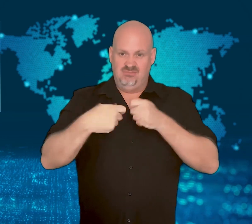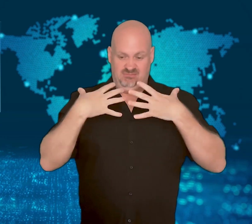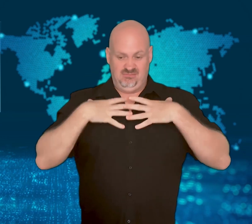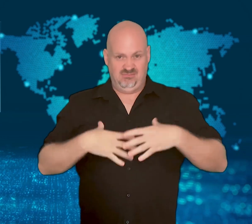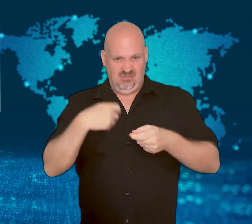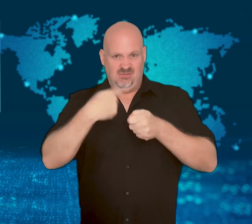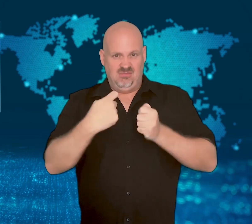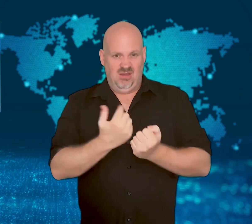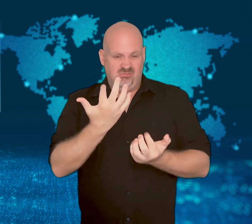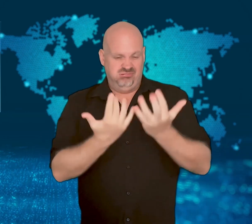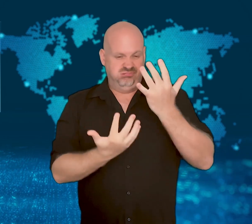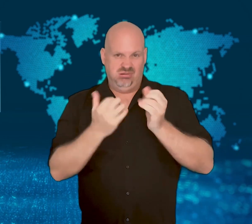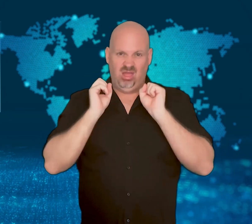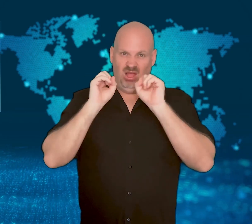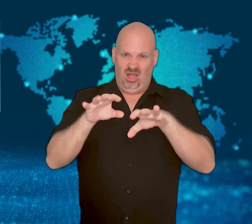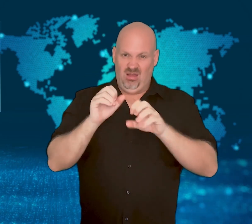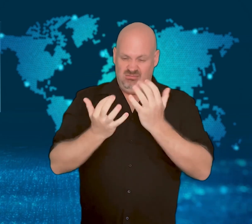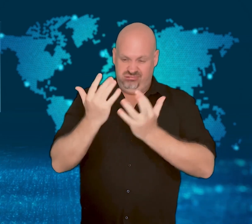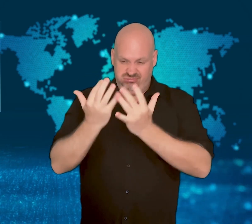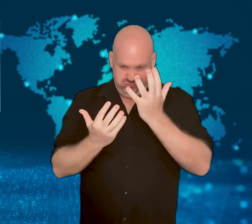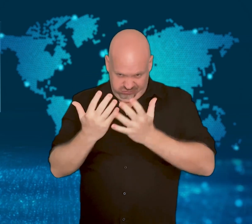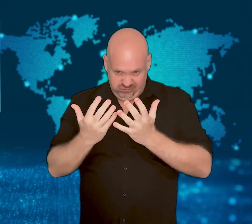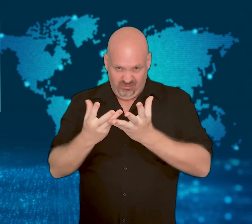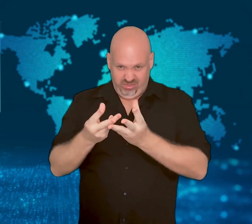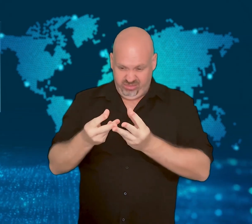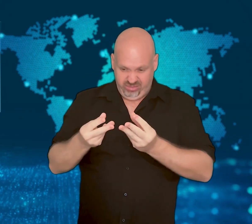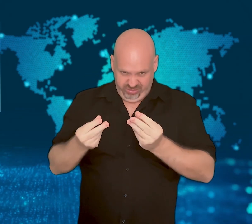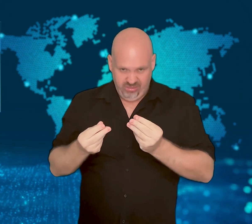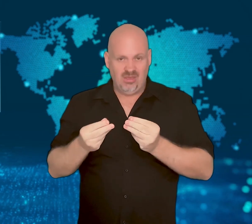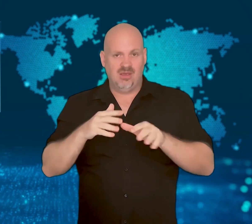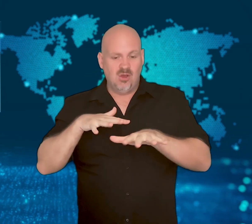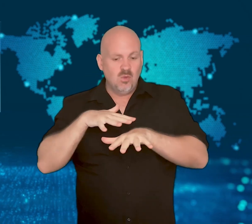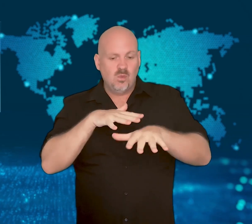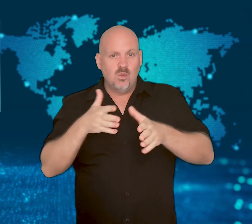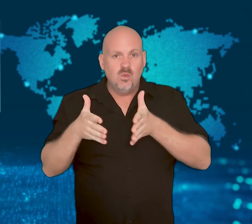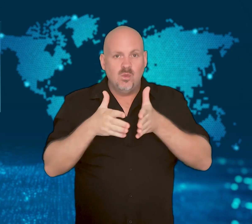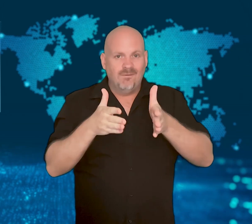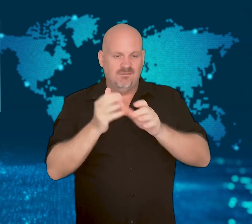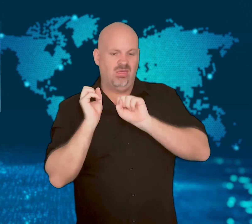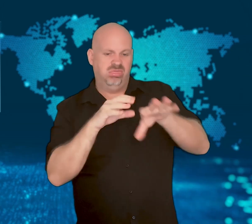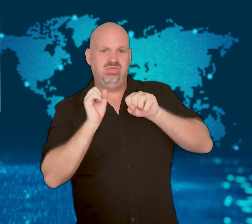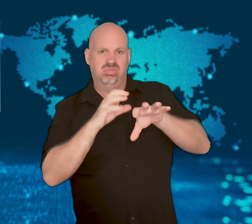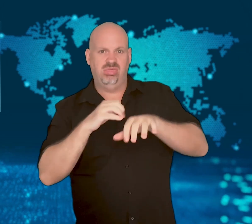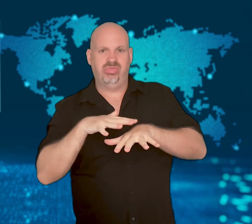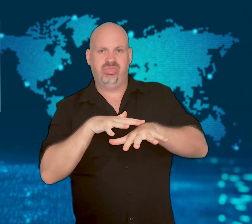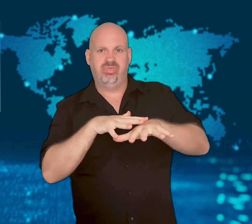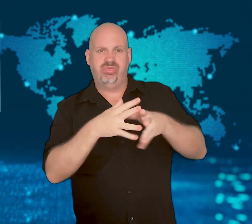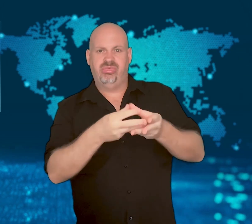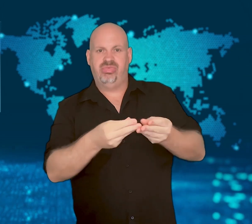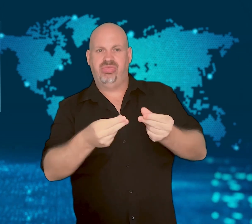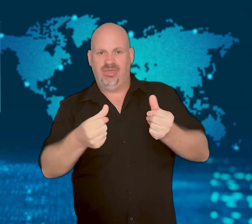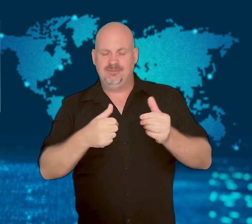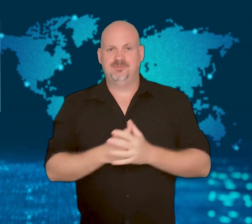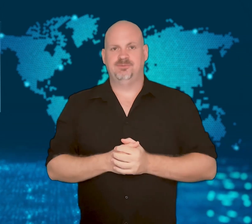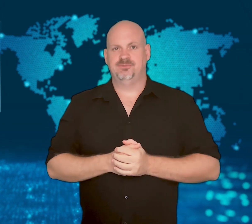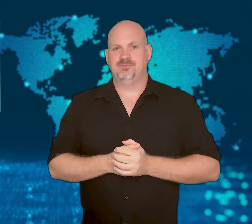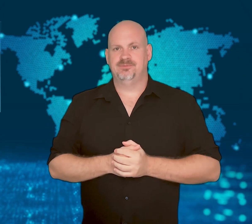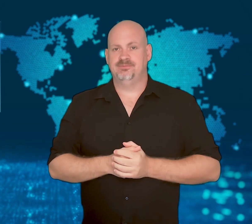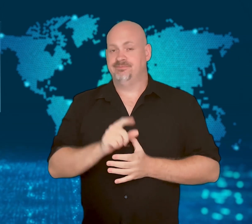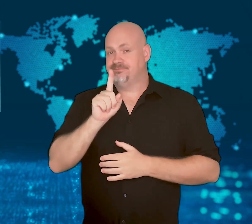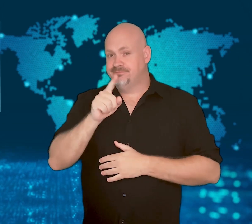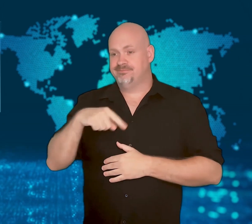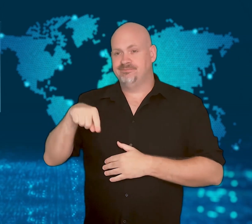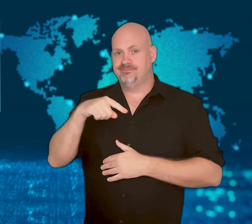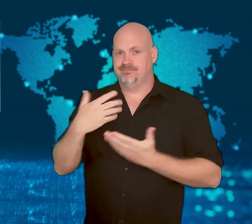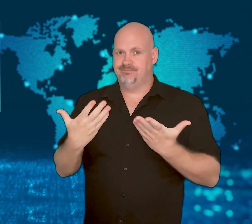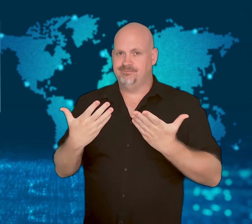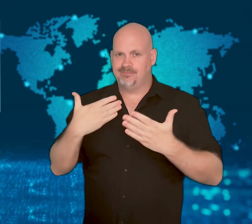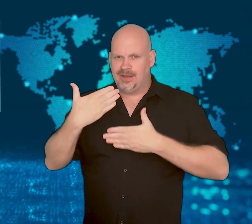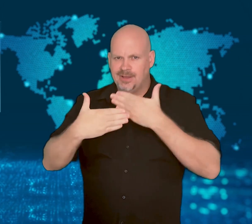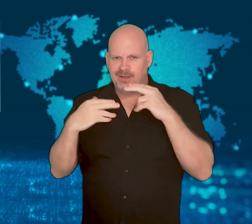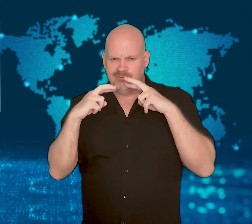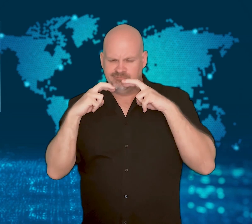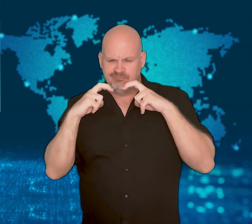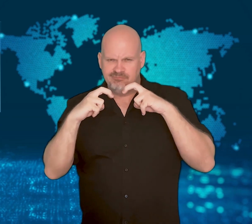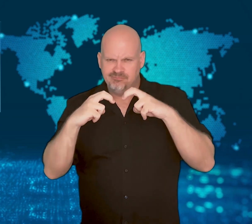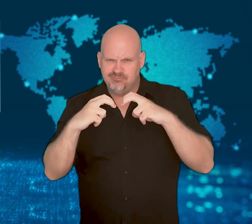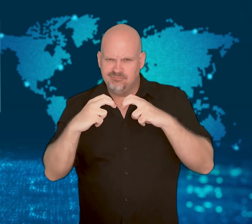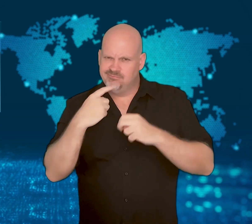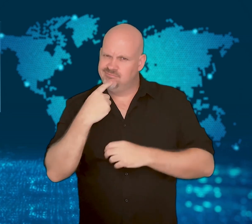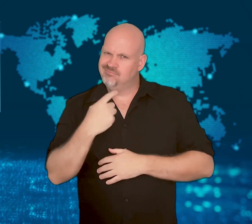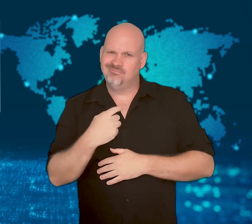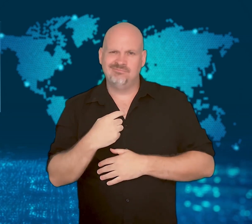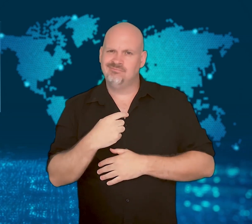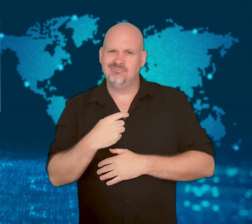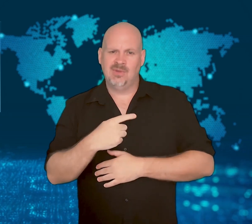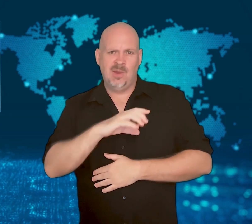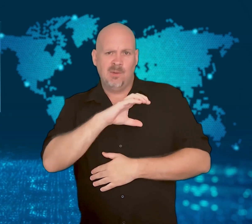In Murillo's statement, the drug gang then incinerated their bodies in a dump